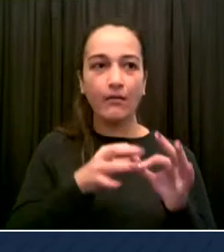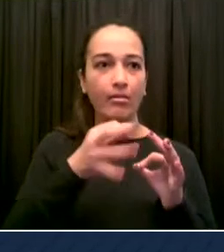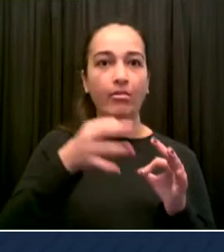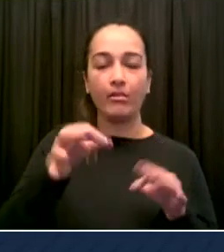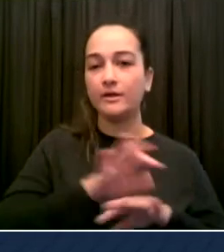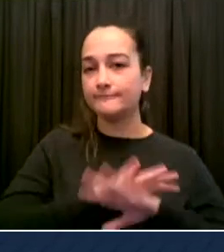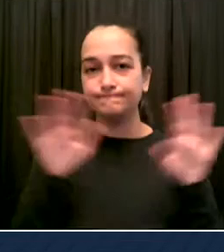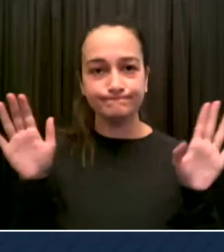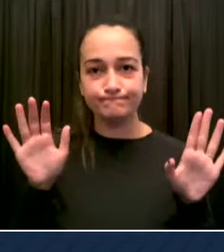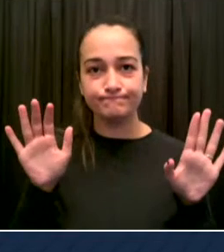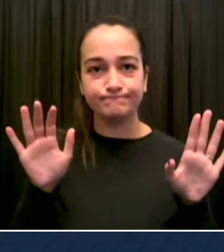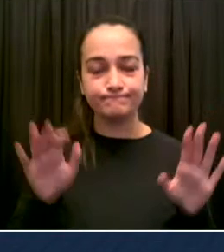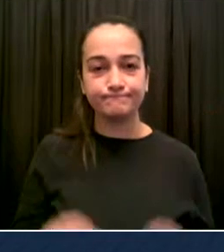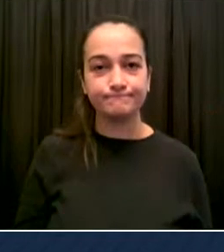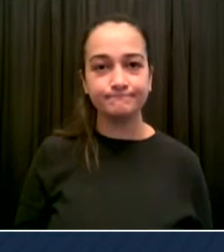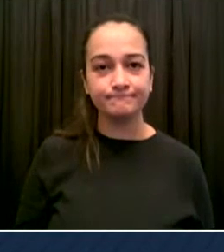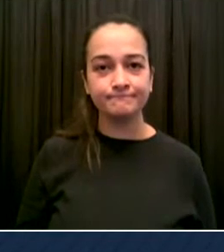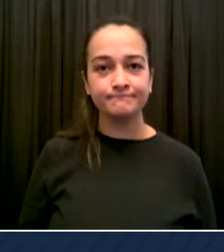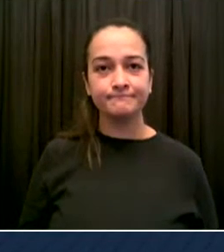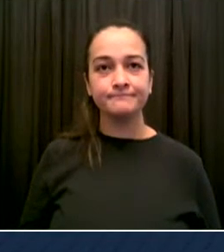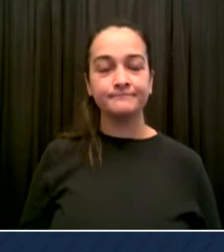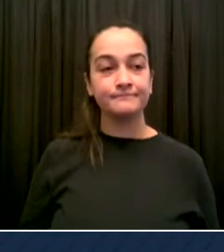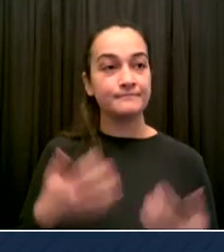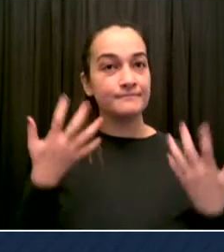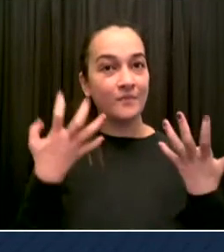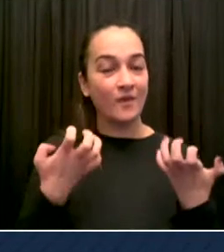FACTORS. I WANT TO ASK THE OFFICER OF ADMINISTRATION, PLEASE SCHEDULE